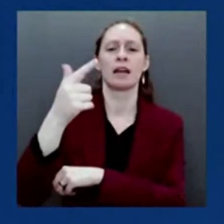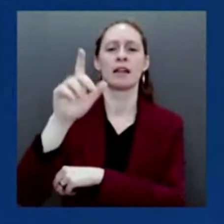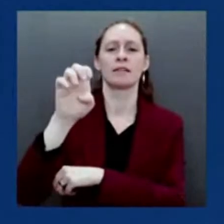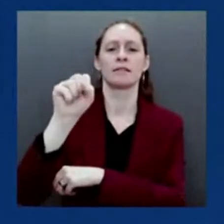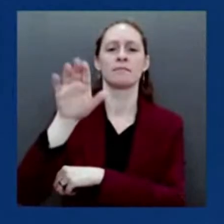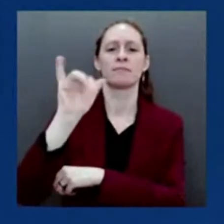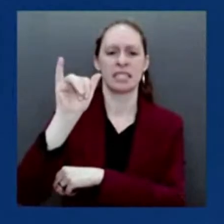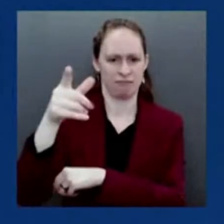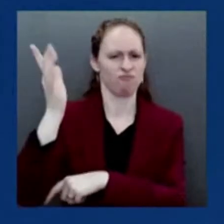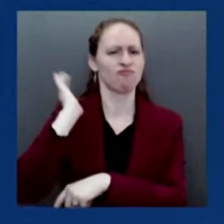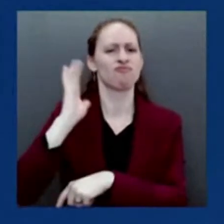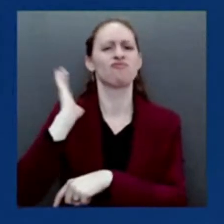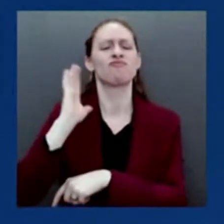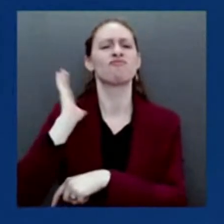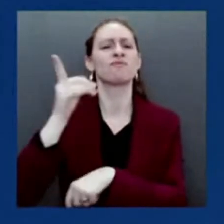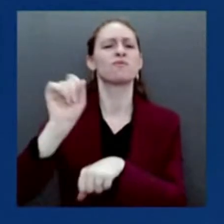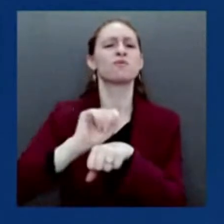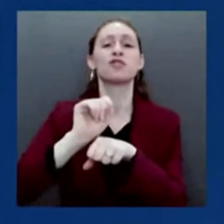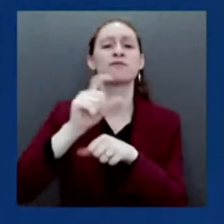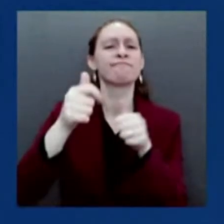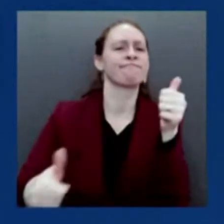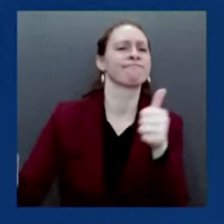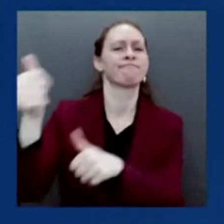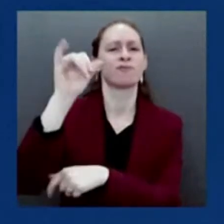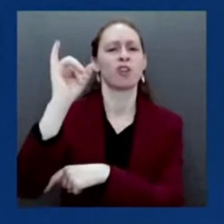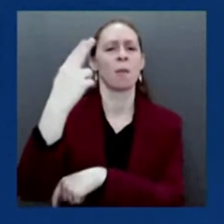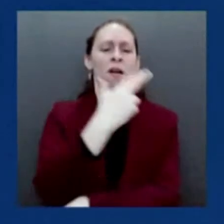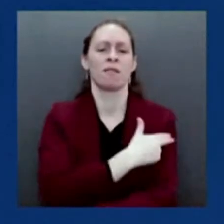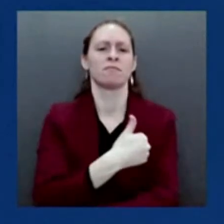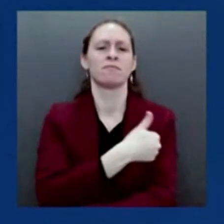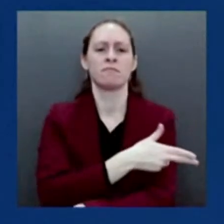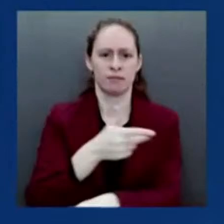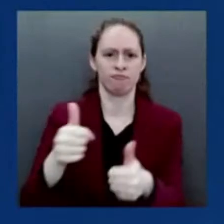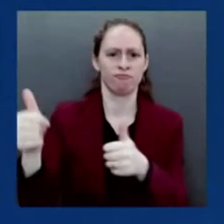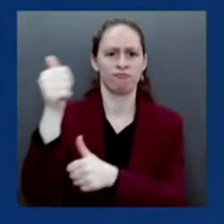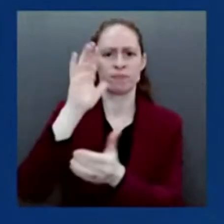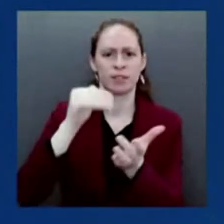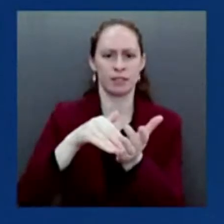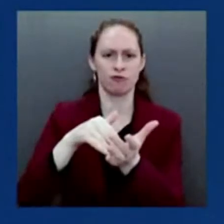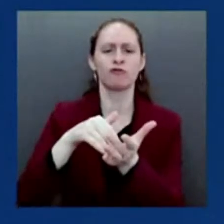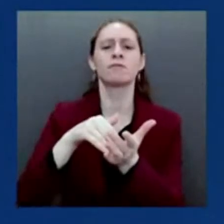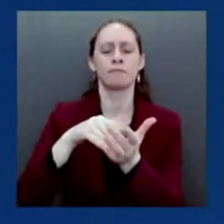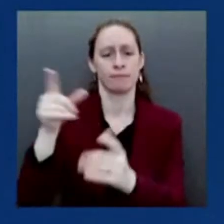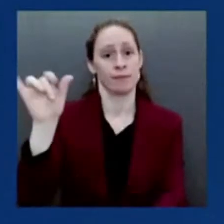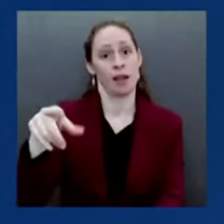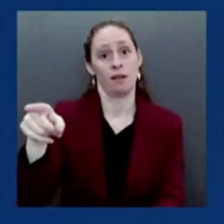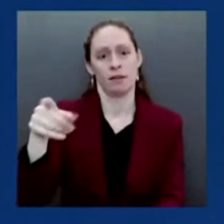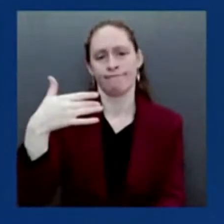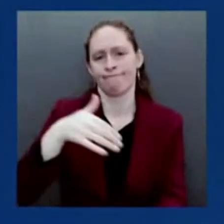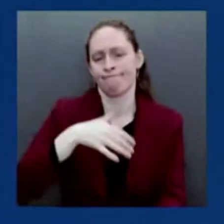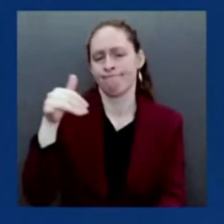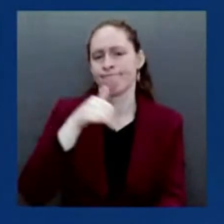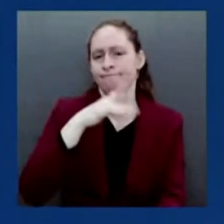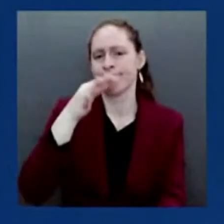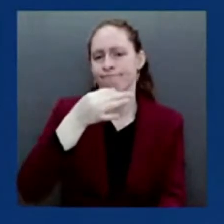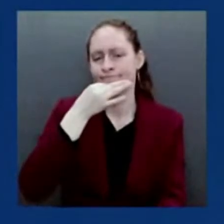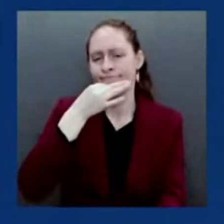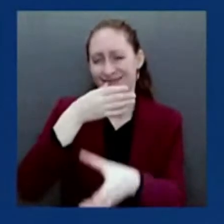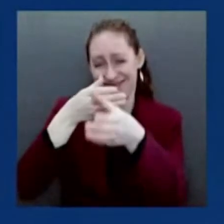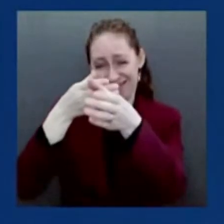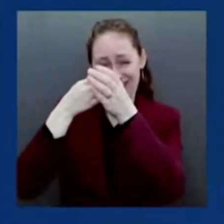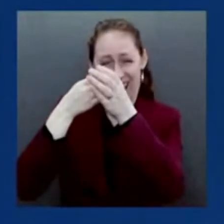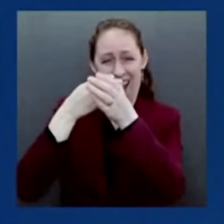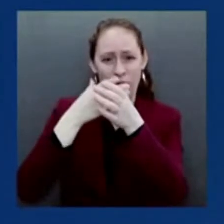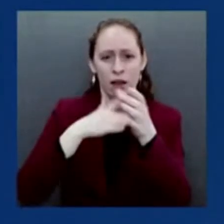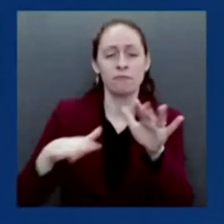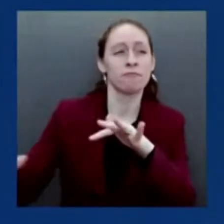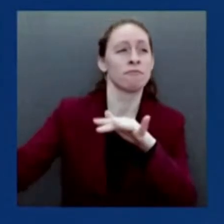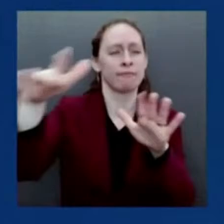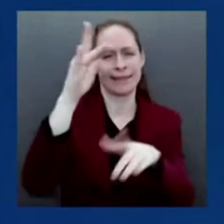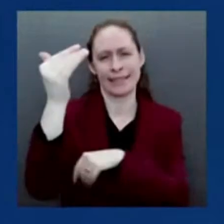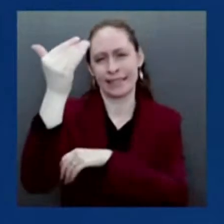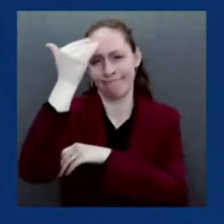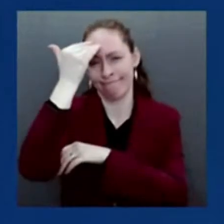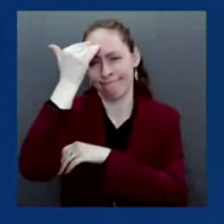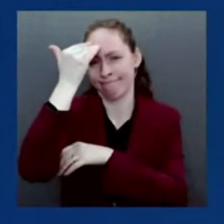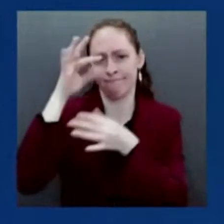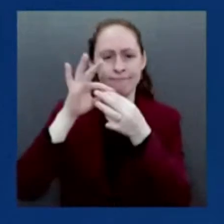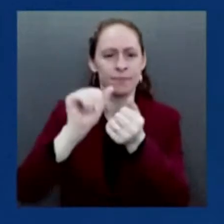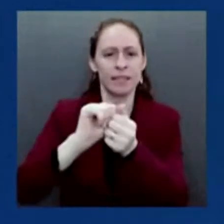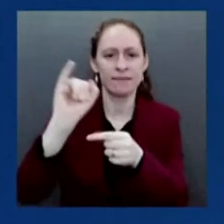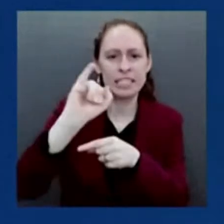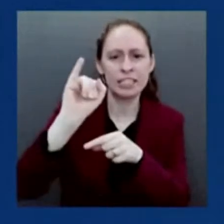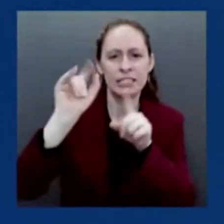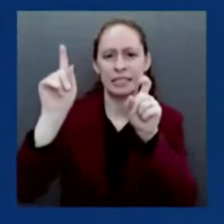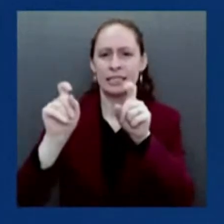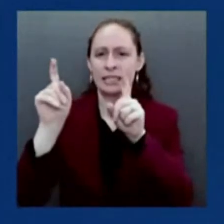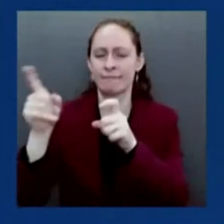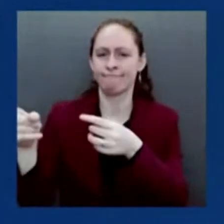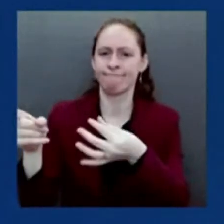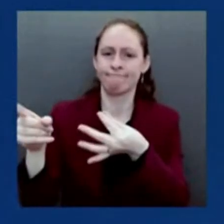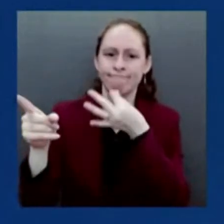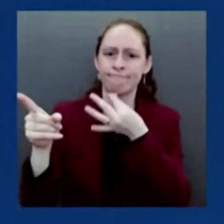THE DIRECTOR OF JOHN HOPKINS